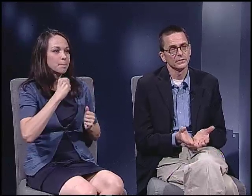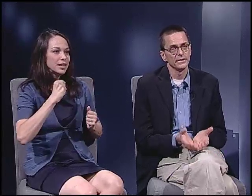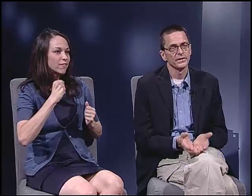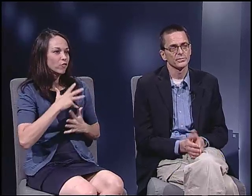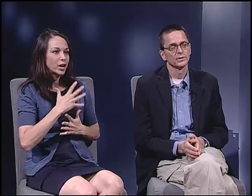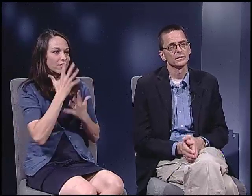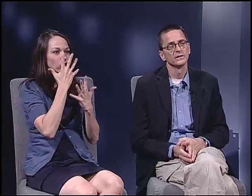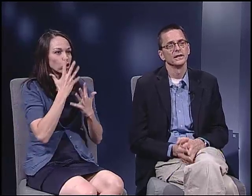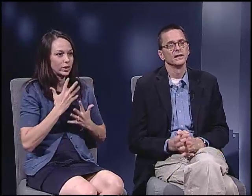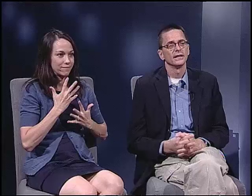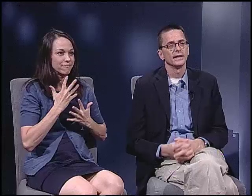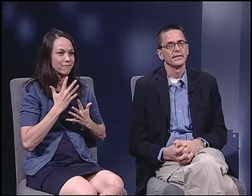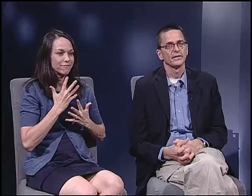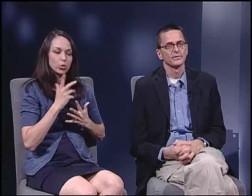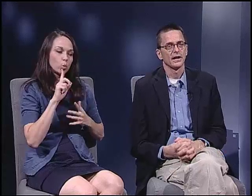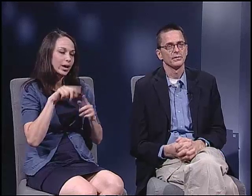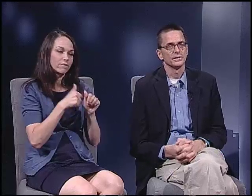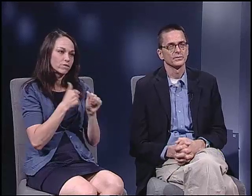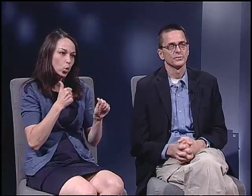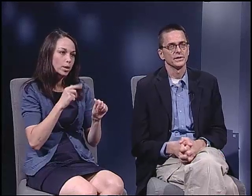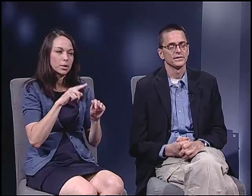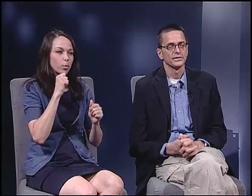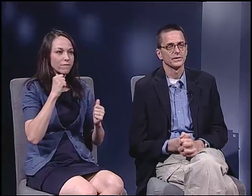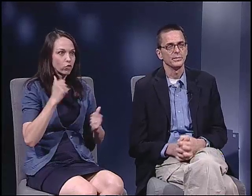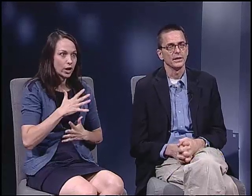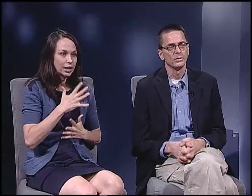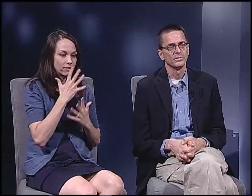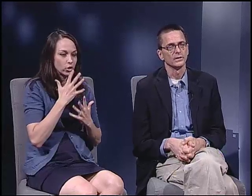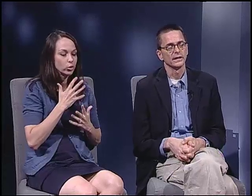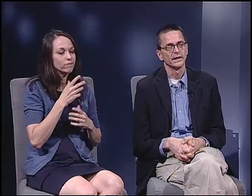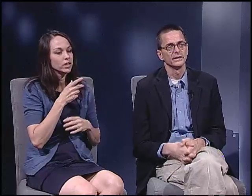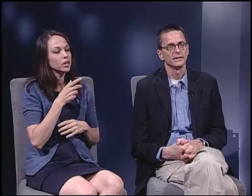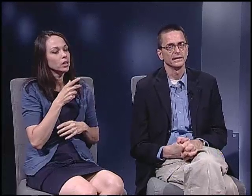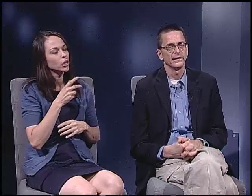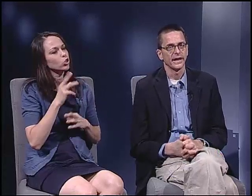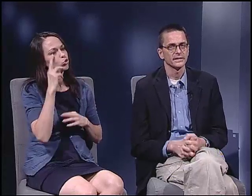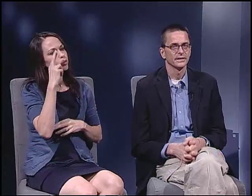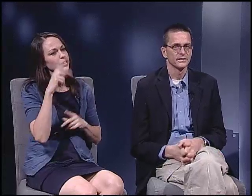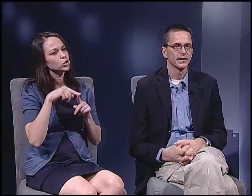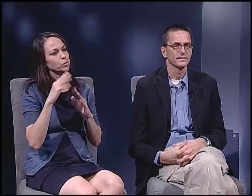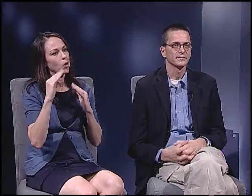in this world, I think there's always reasons to be hopeful and in that sense, yes.